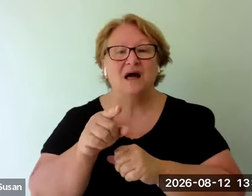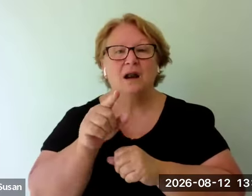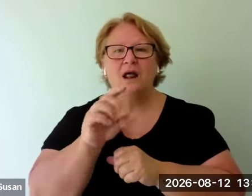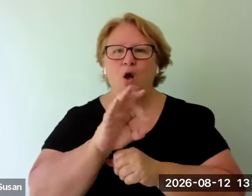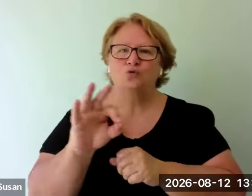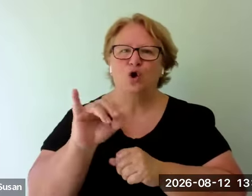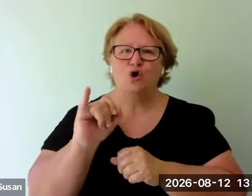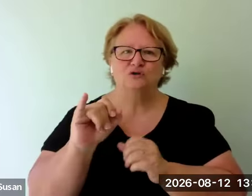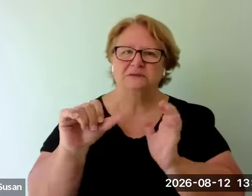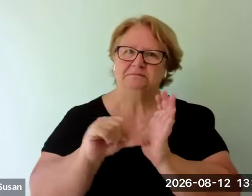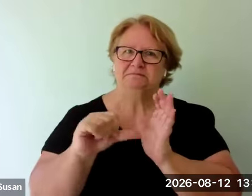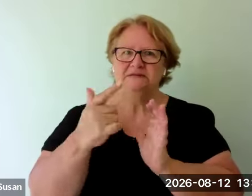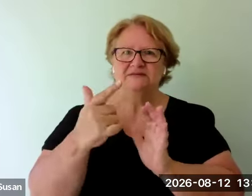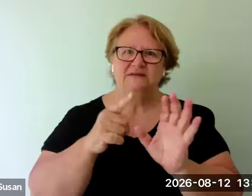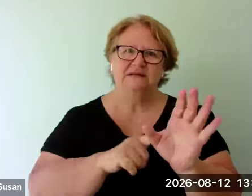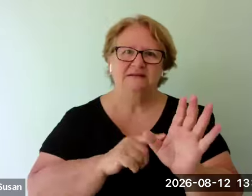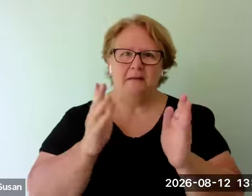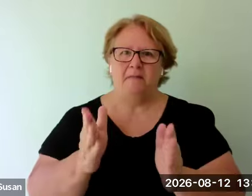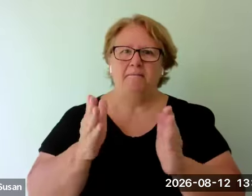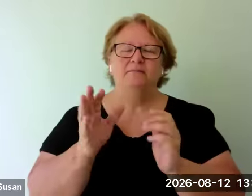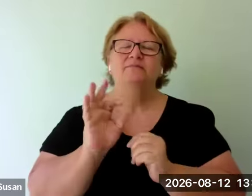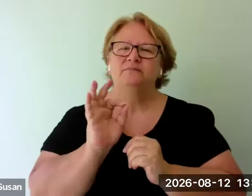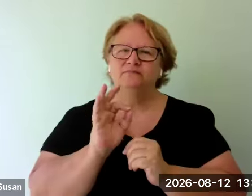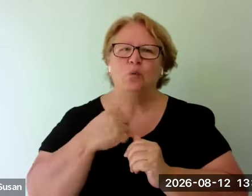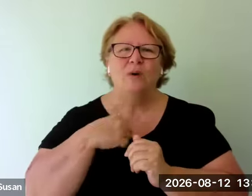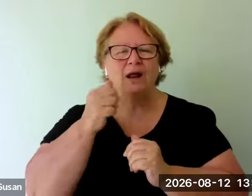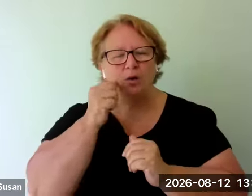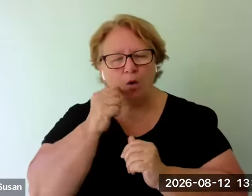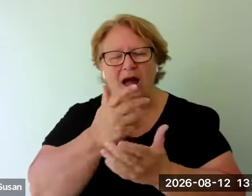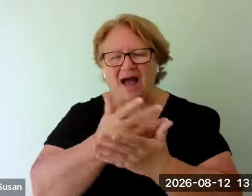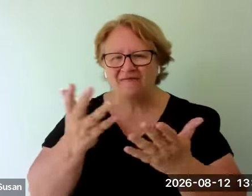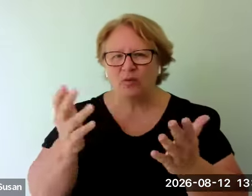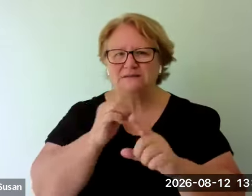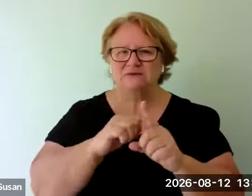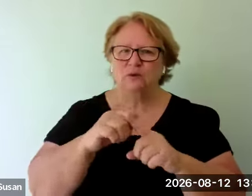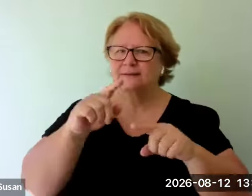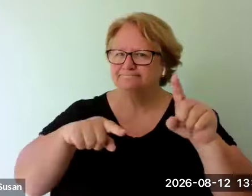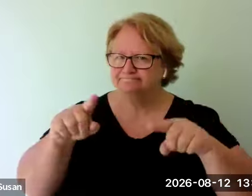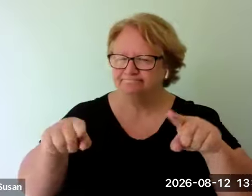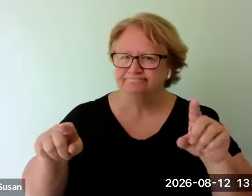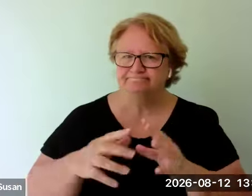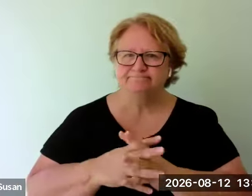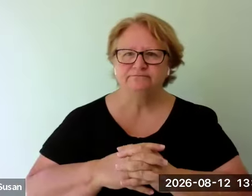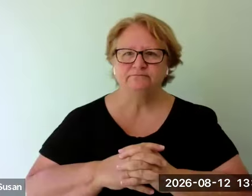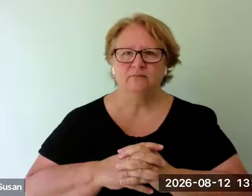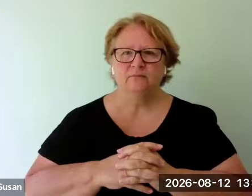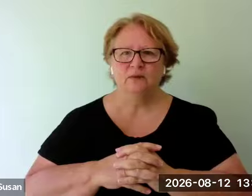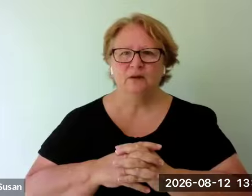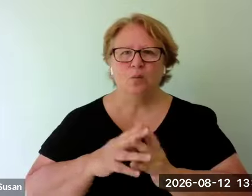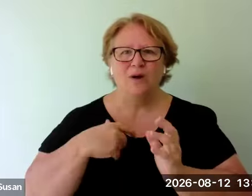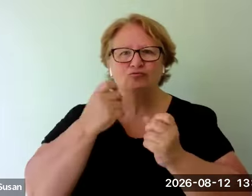yes. This is precisely the sort of thing that we have - why we have mentioned that . It's not just a strict seven